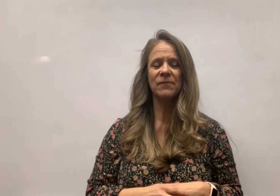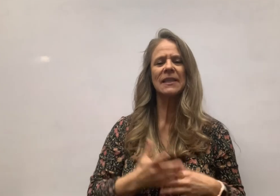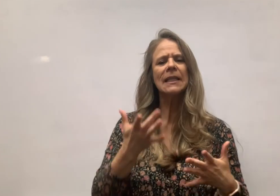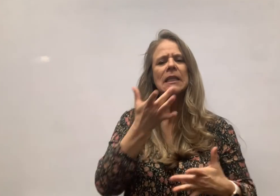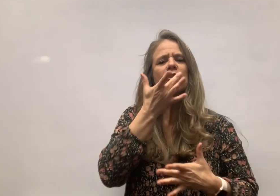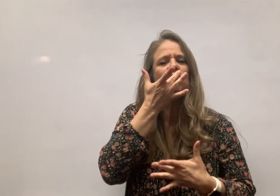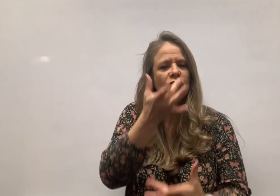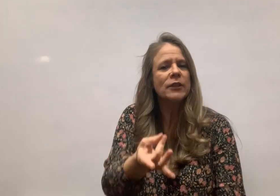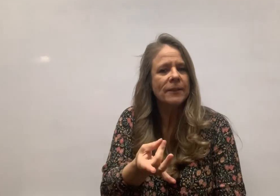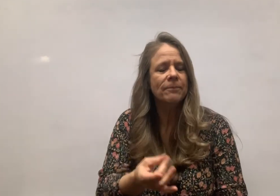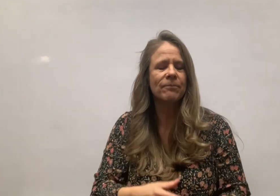Interesting.